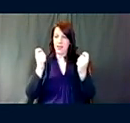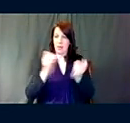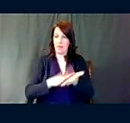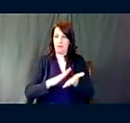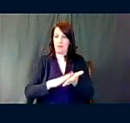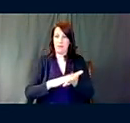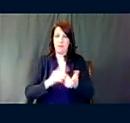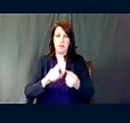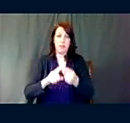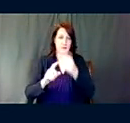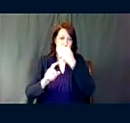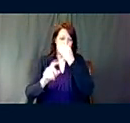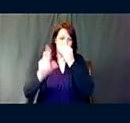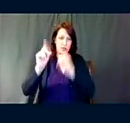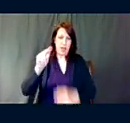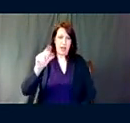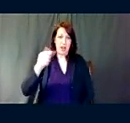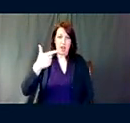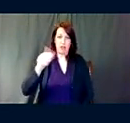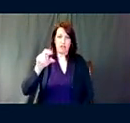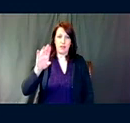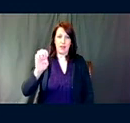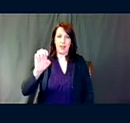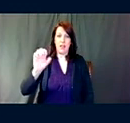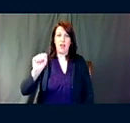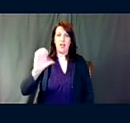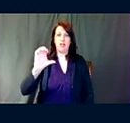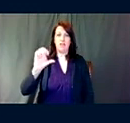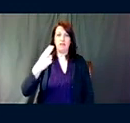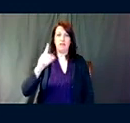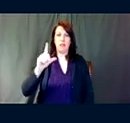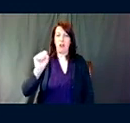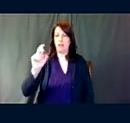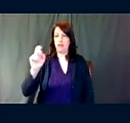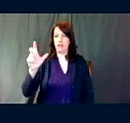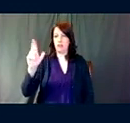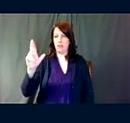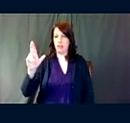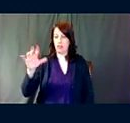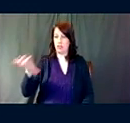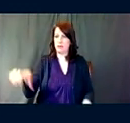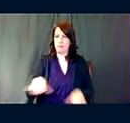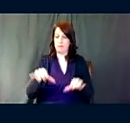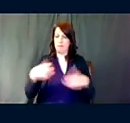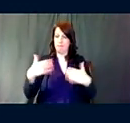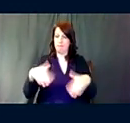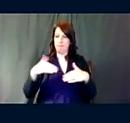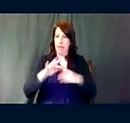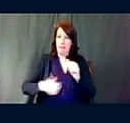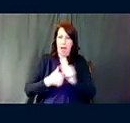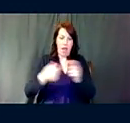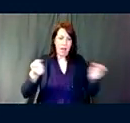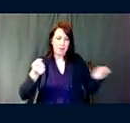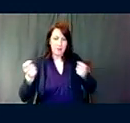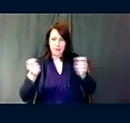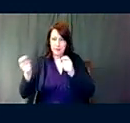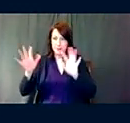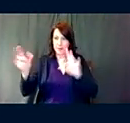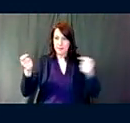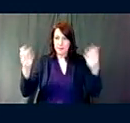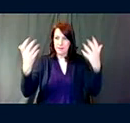TO DO A SHOUT OUT TO DANA